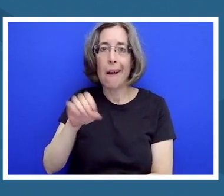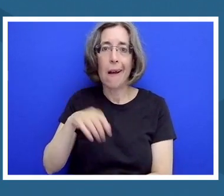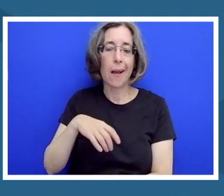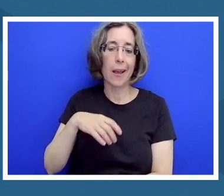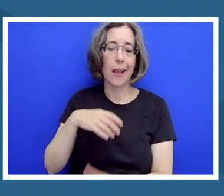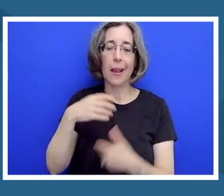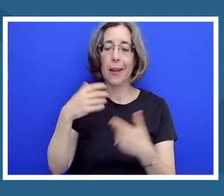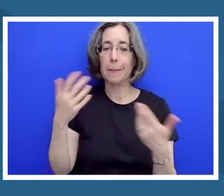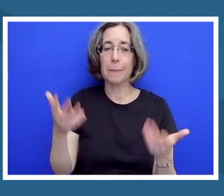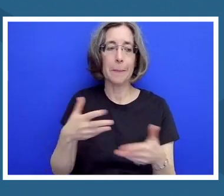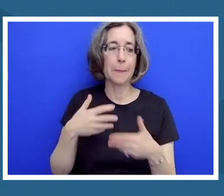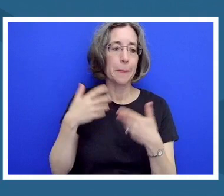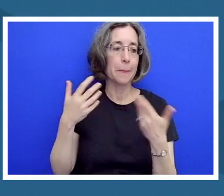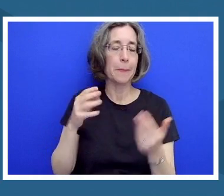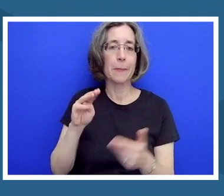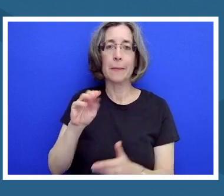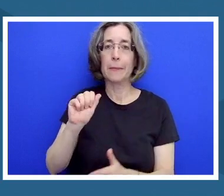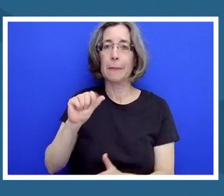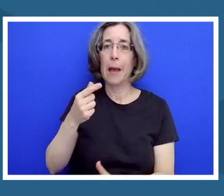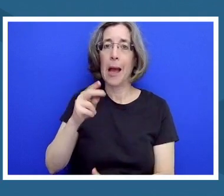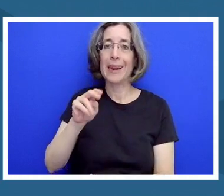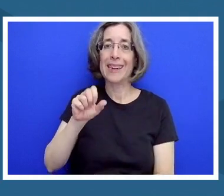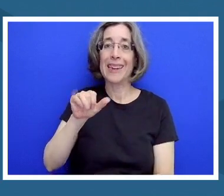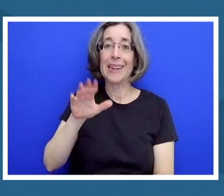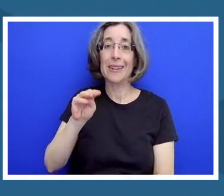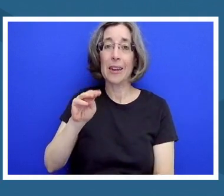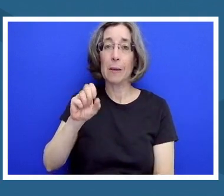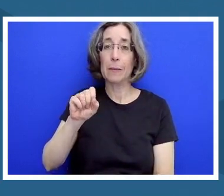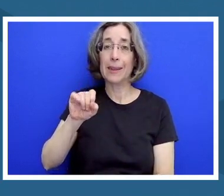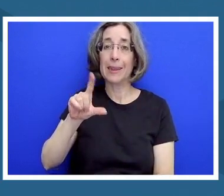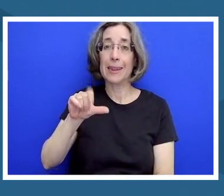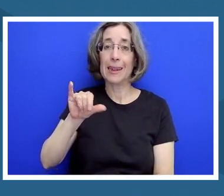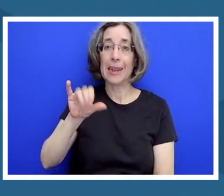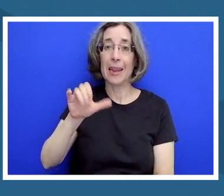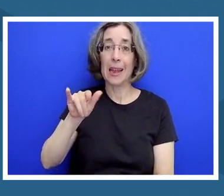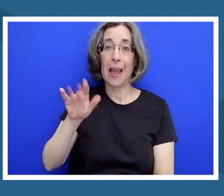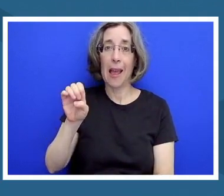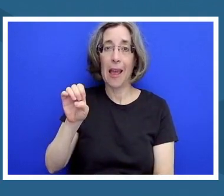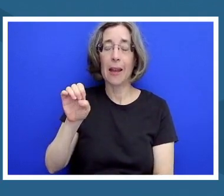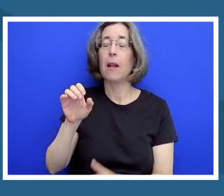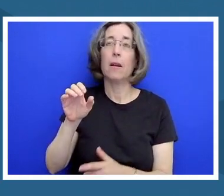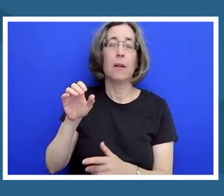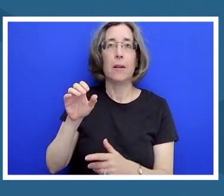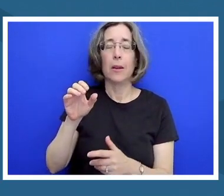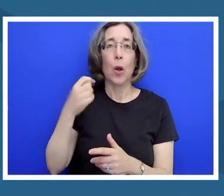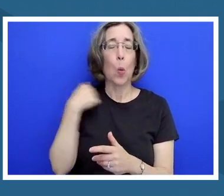magnesium silicates which is which is one thing that is you know everybody's thinking about the terrestrial planets